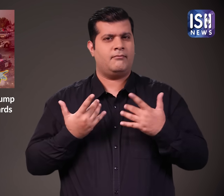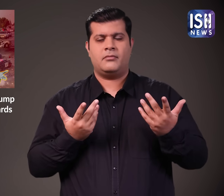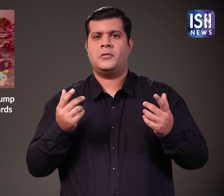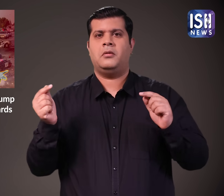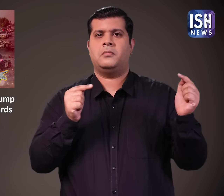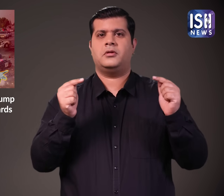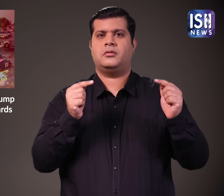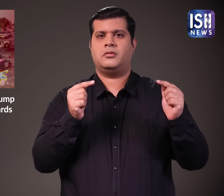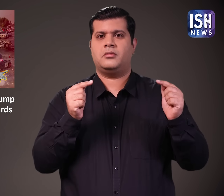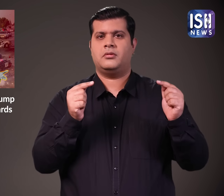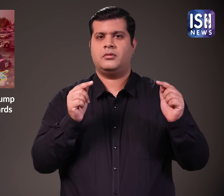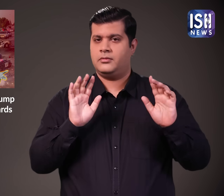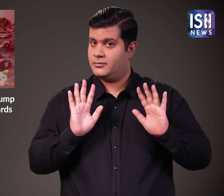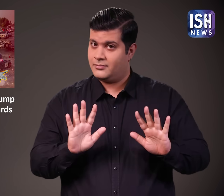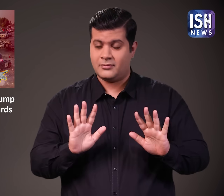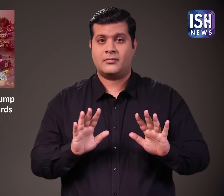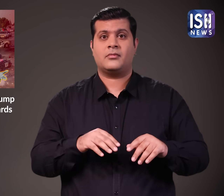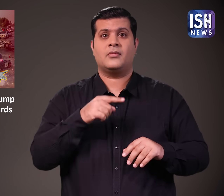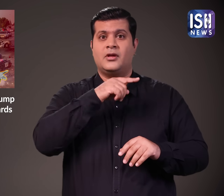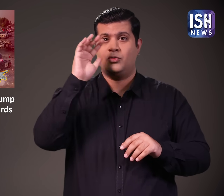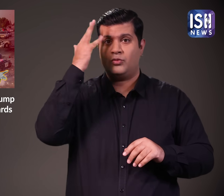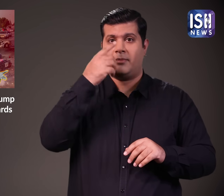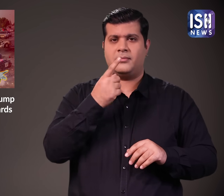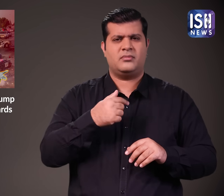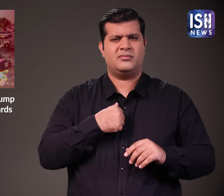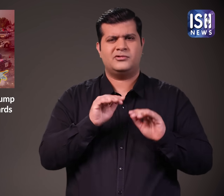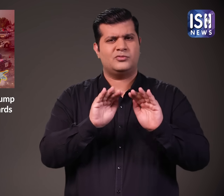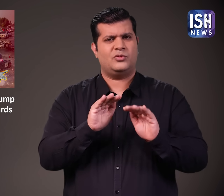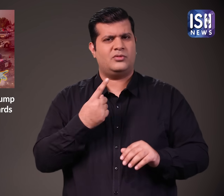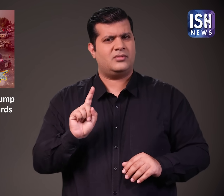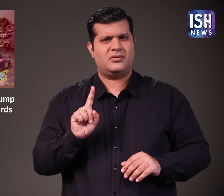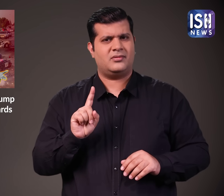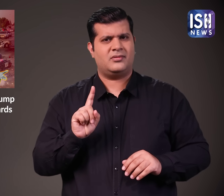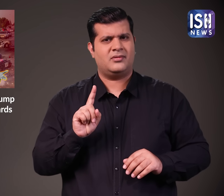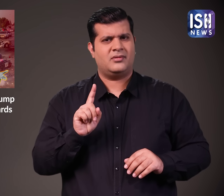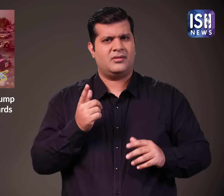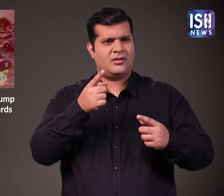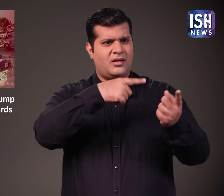Such opposing views are being shared. Trump supported the raids.